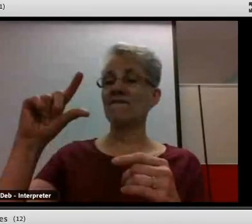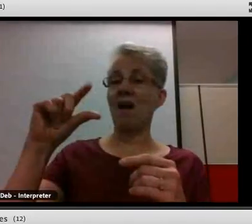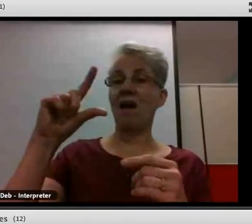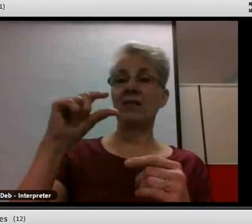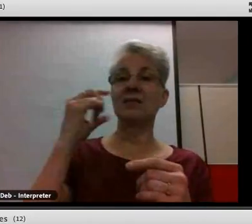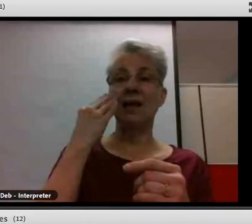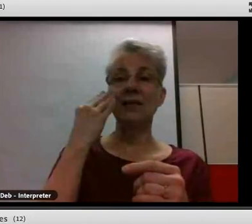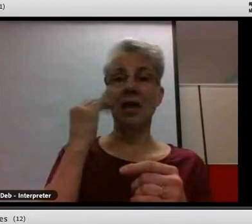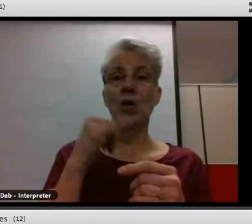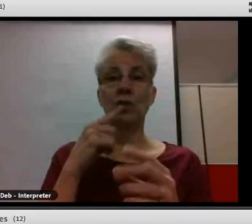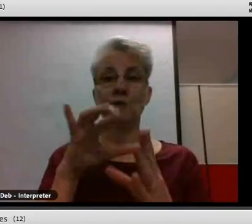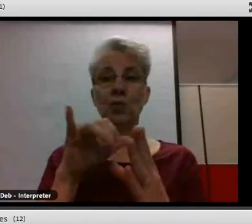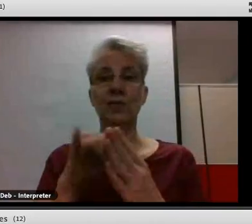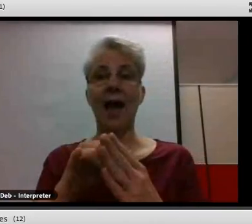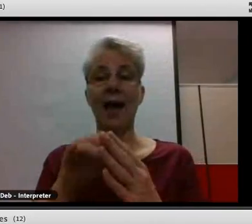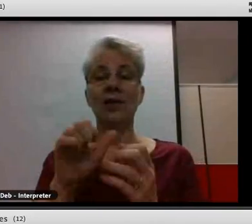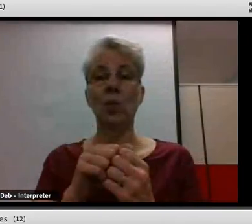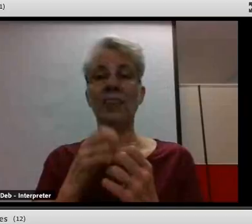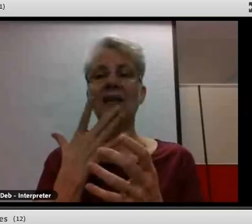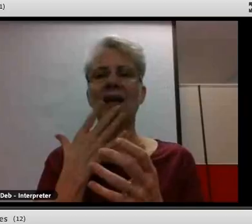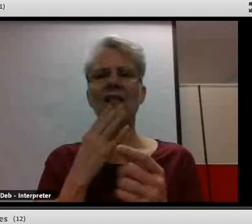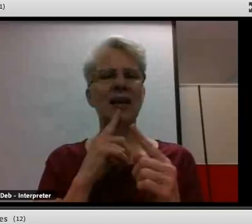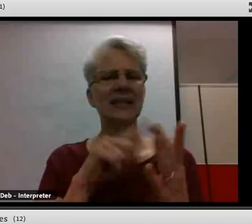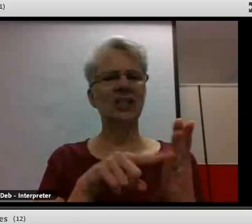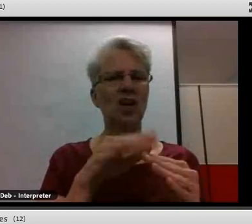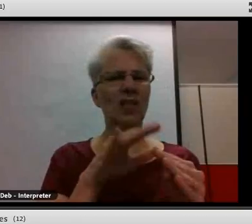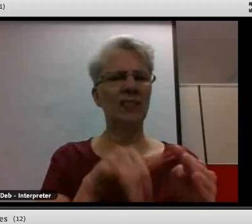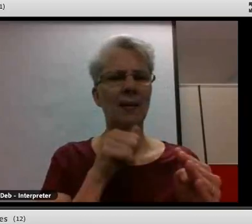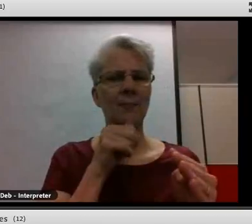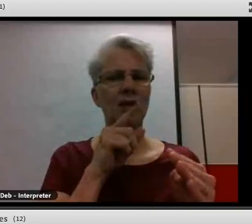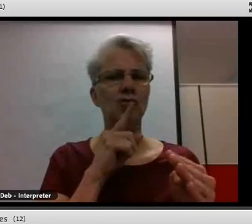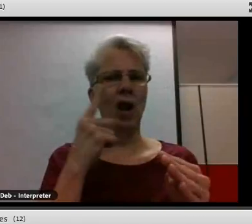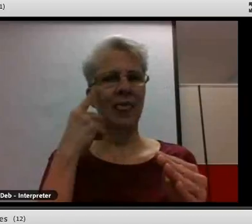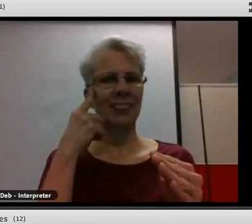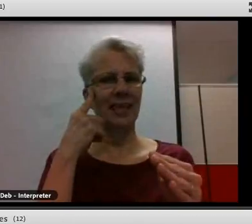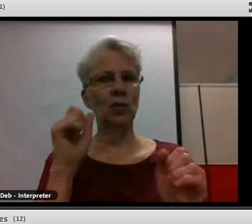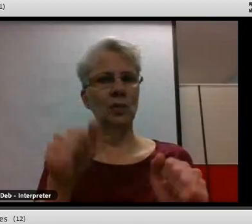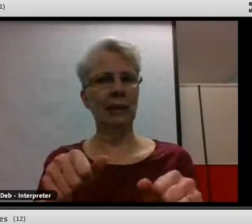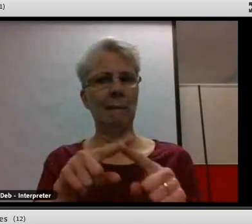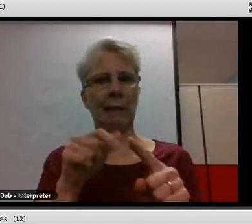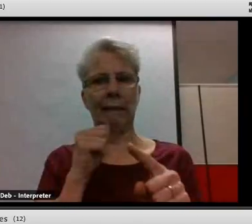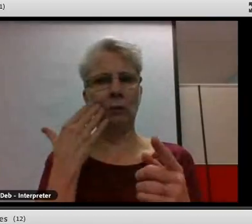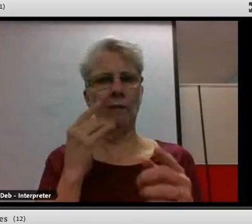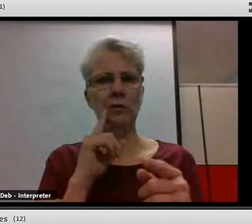And what it asked is that it requires publishers to implement industry best practices and comply